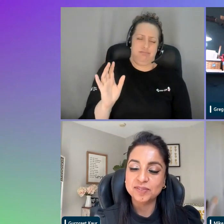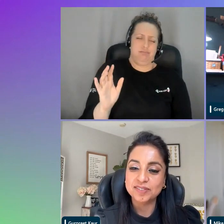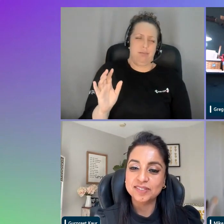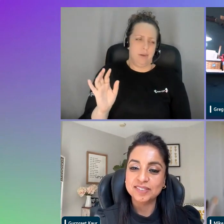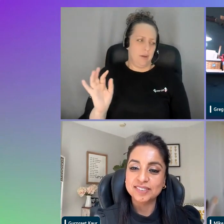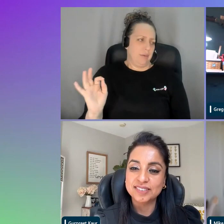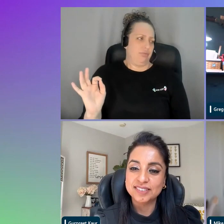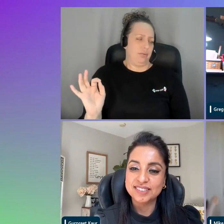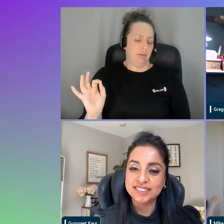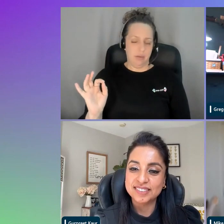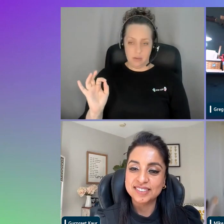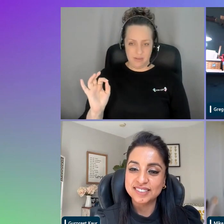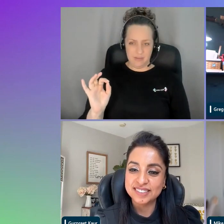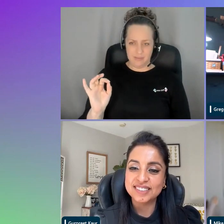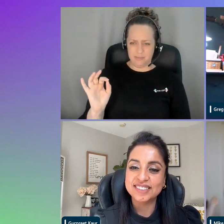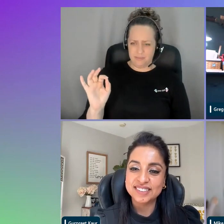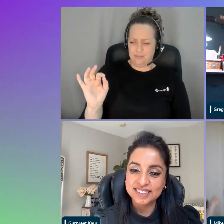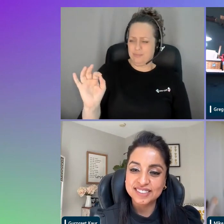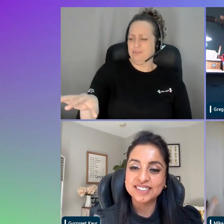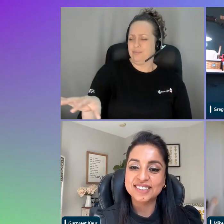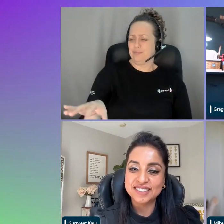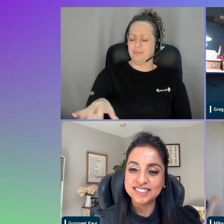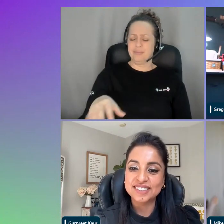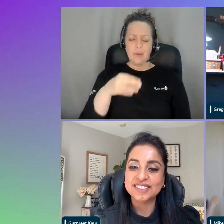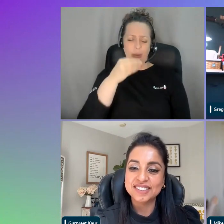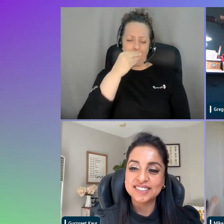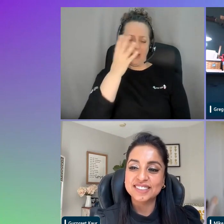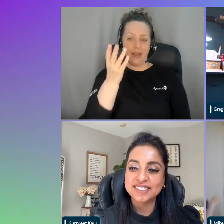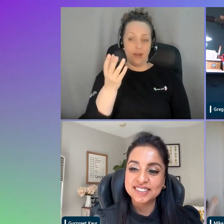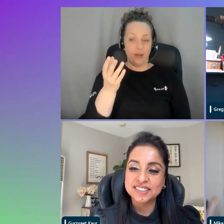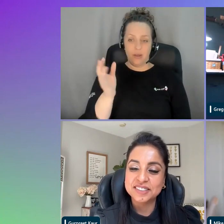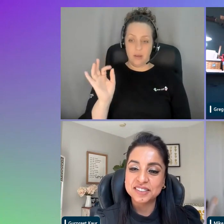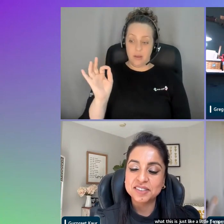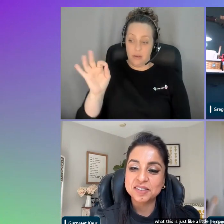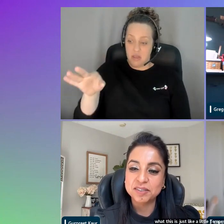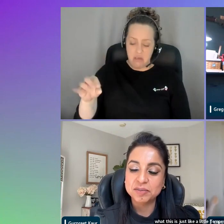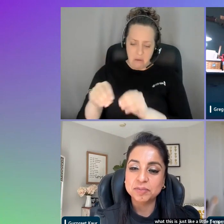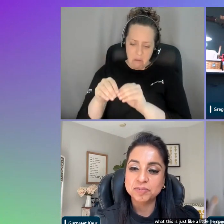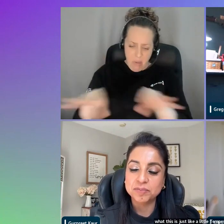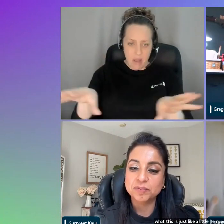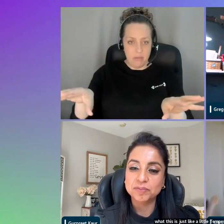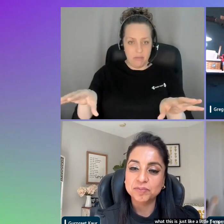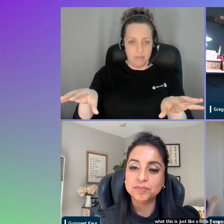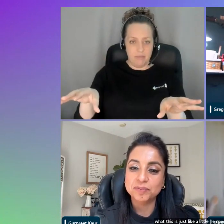a mac. So this is just like a little Tempest in a teapot. Nobody's going to care. And they did like that was the miracle.